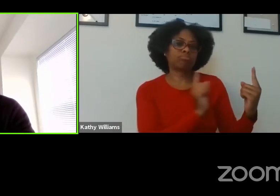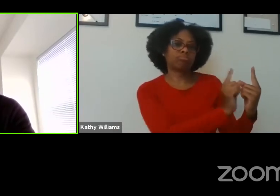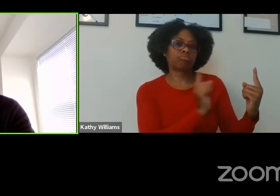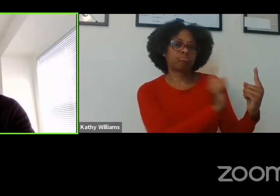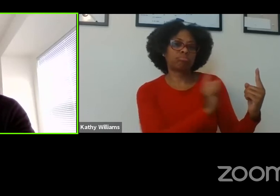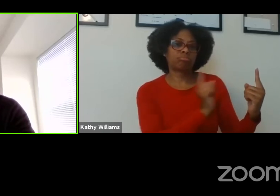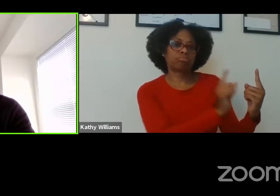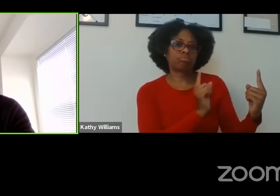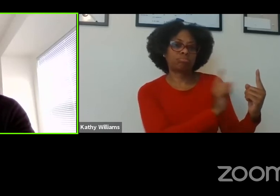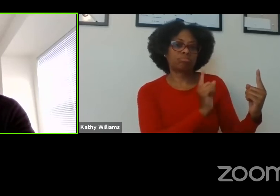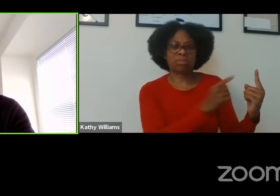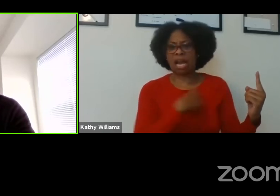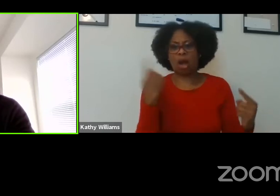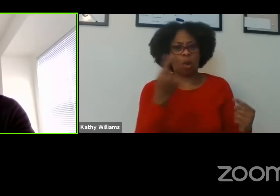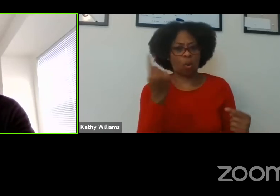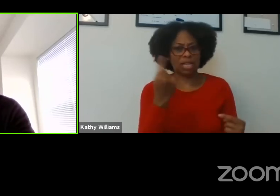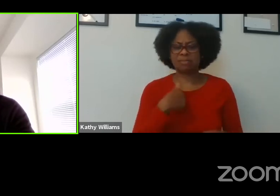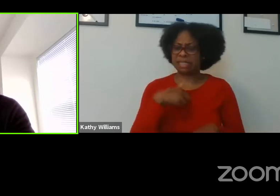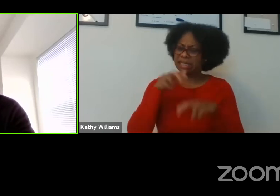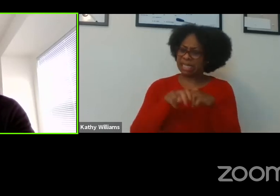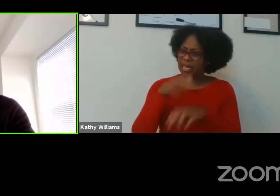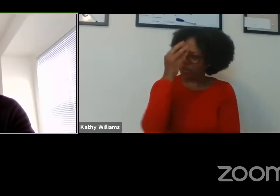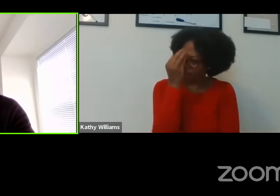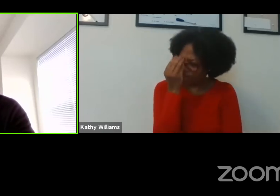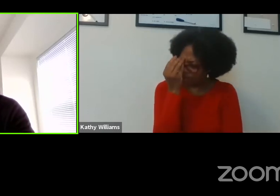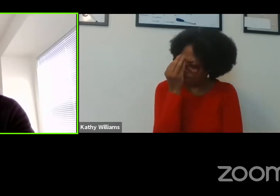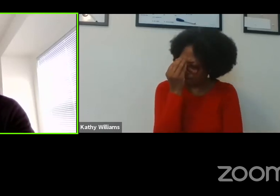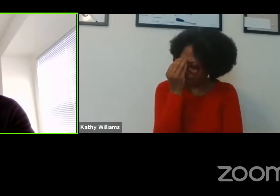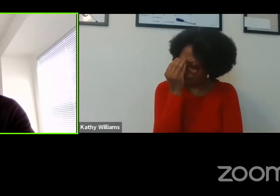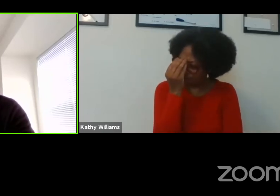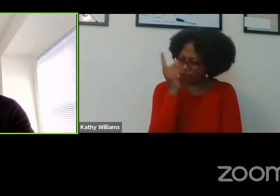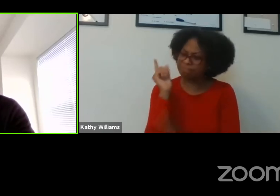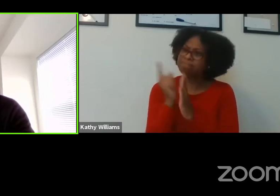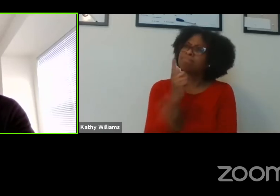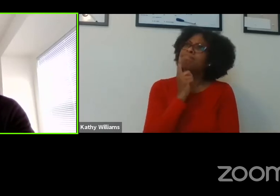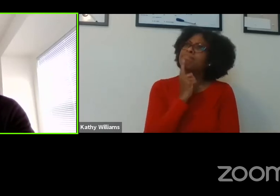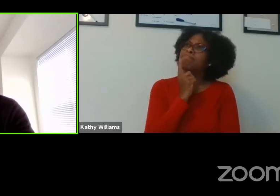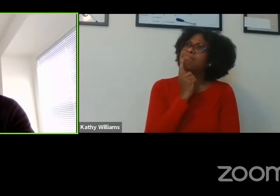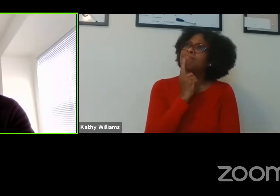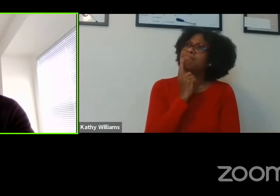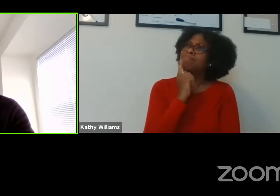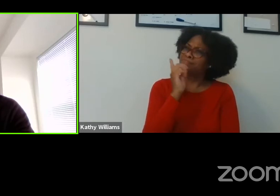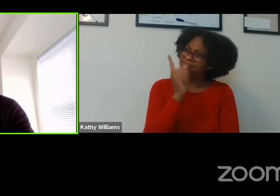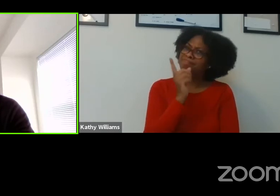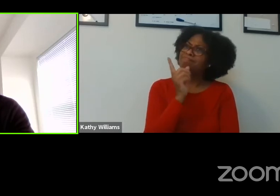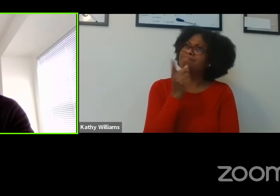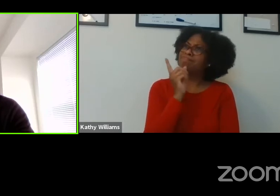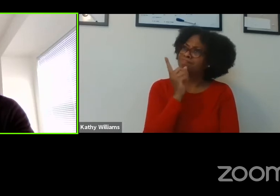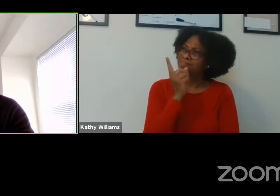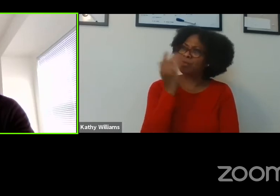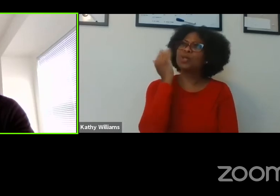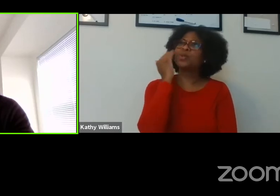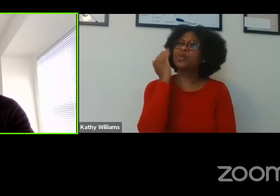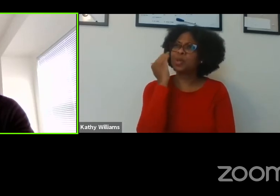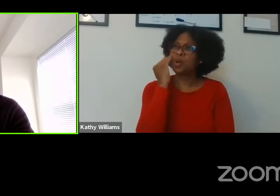I sat and thought about it for a minute. And I was like you know what? I don't have any fear of